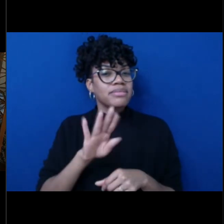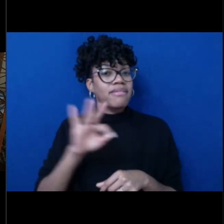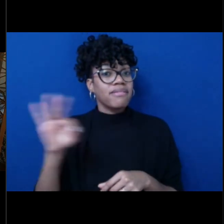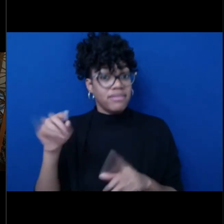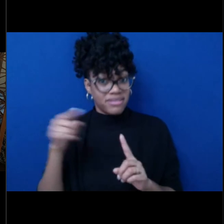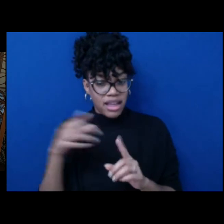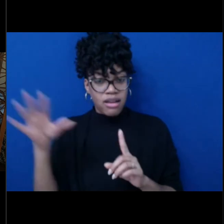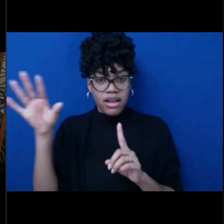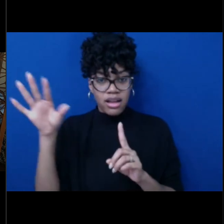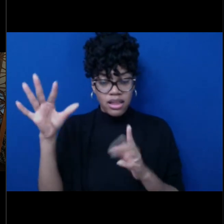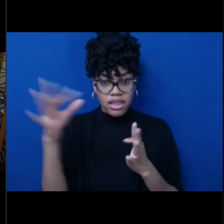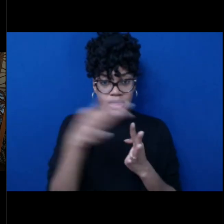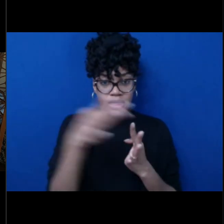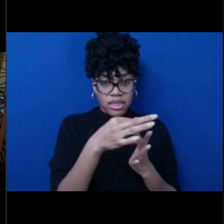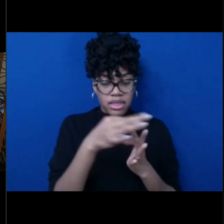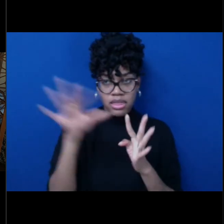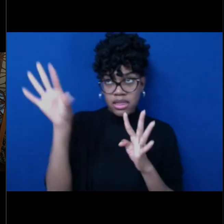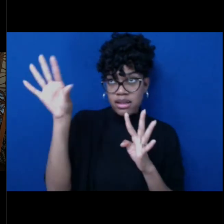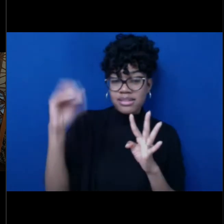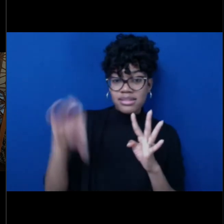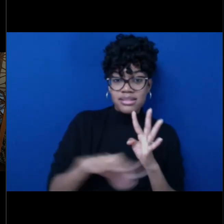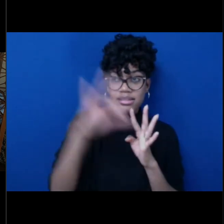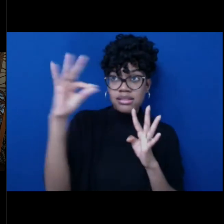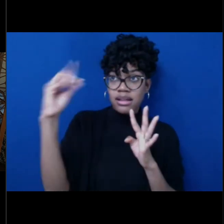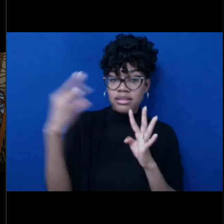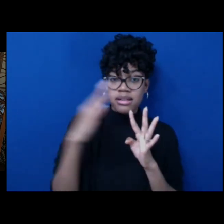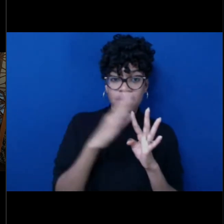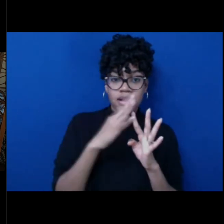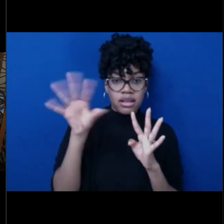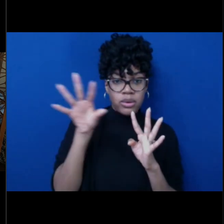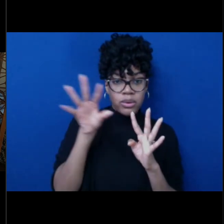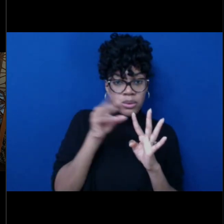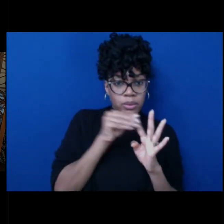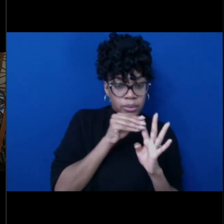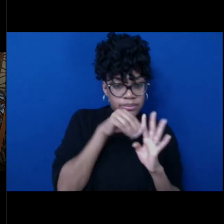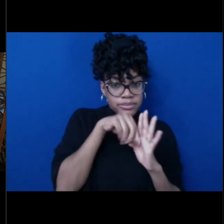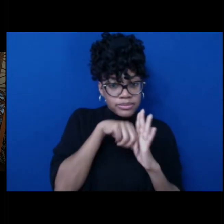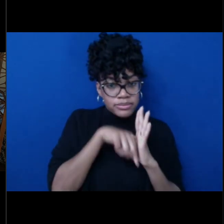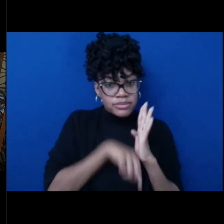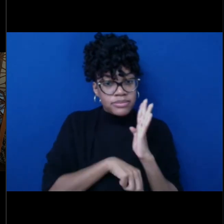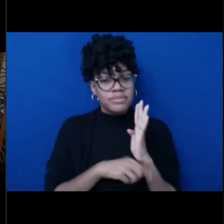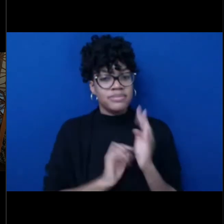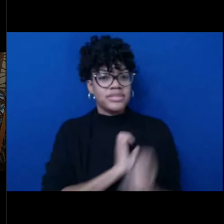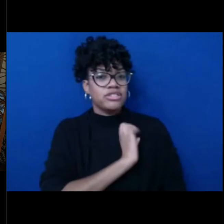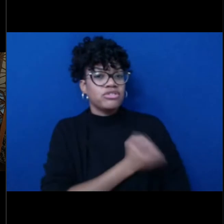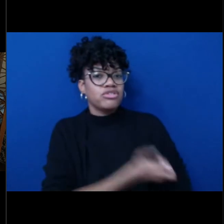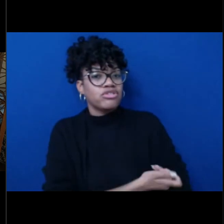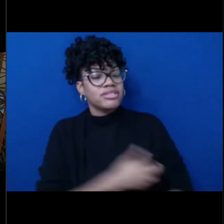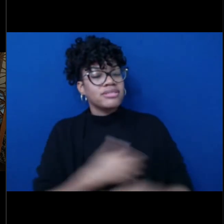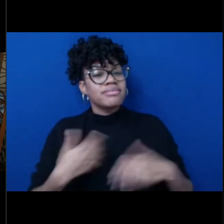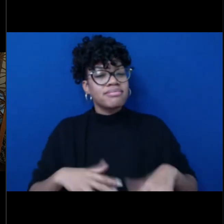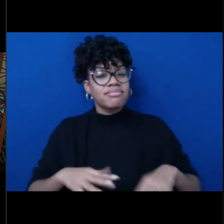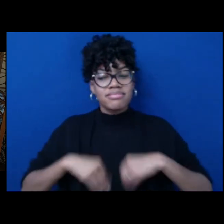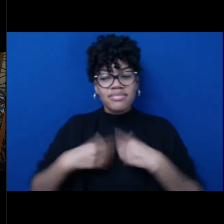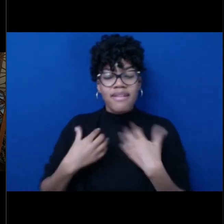and create photosynthesis so that our coral polyps can be healthy and strong.